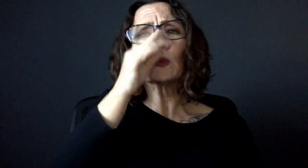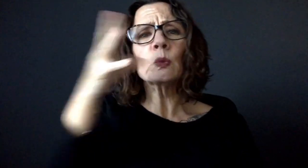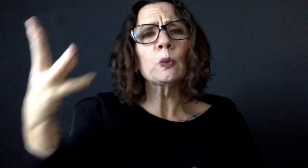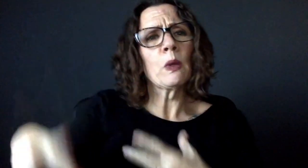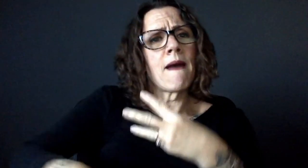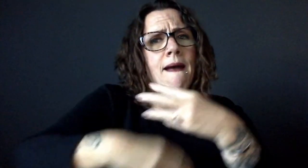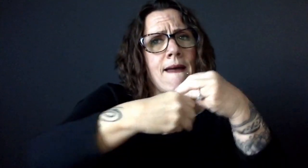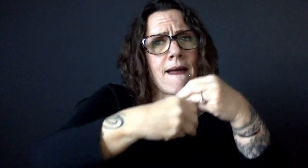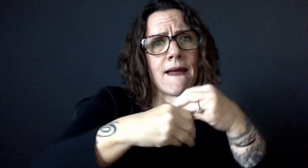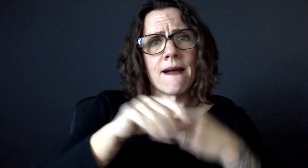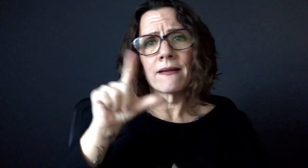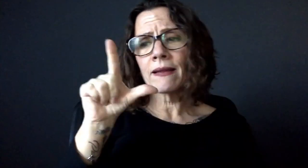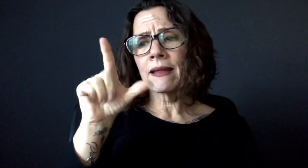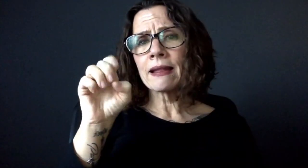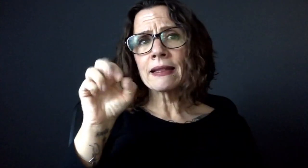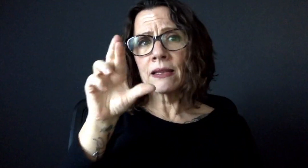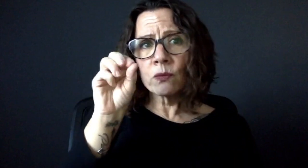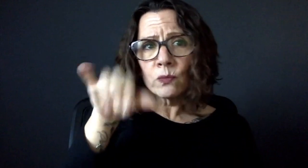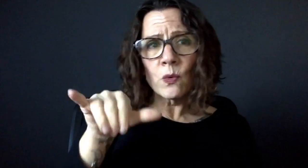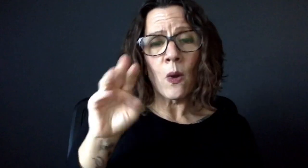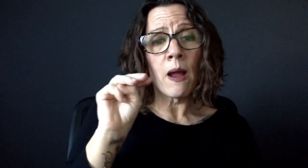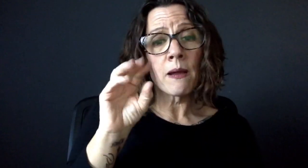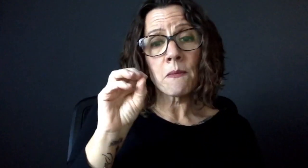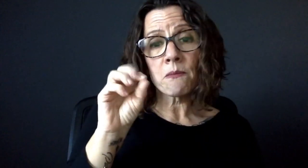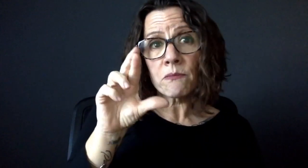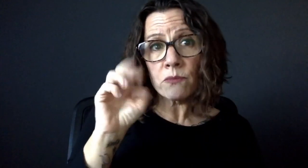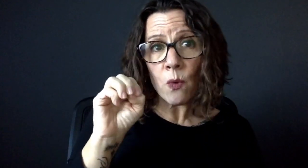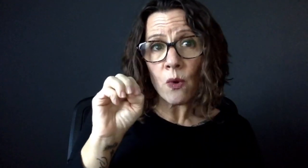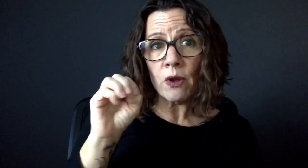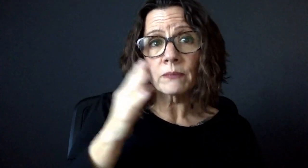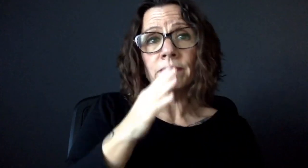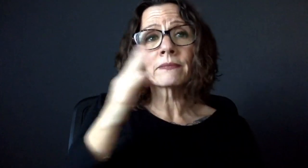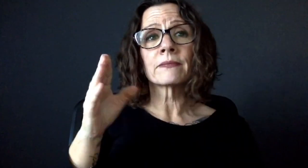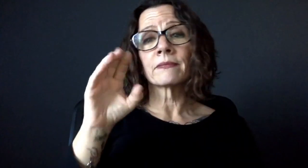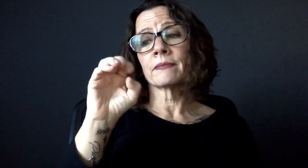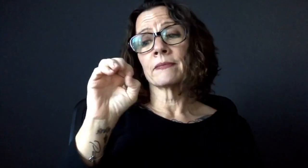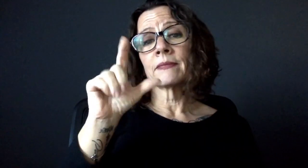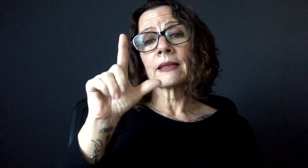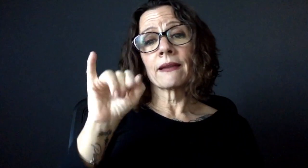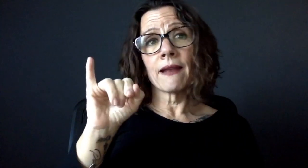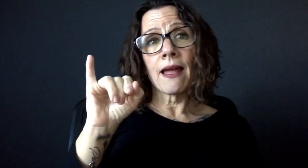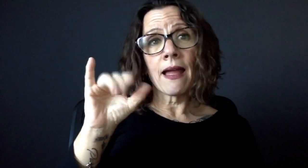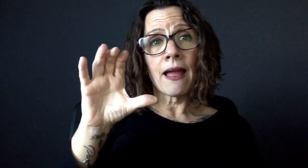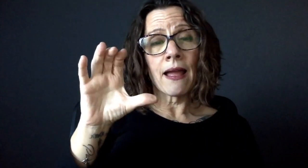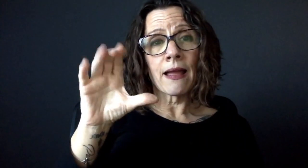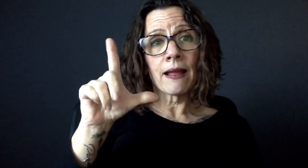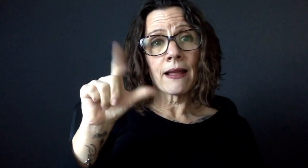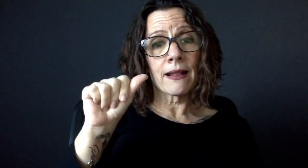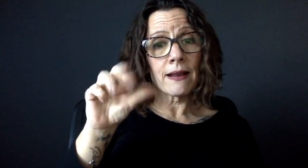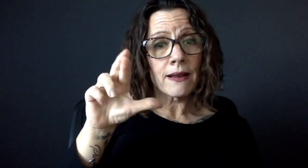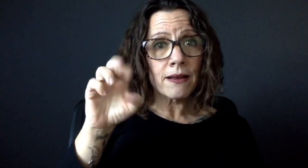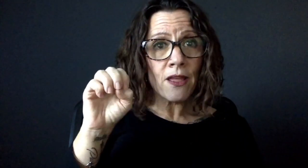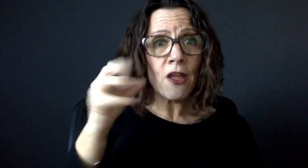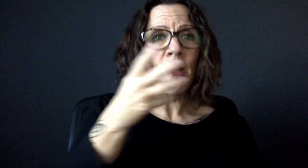soon to be joined by Leroy Moore, Eli Clare